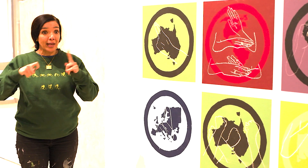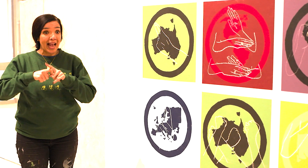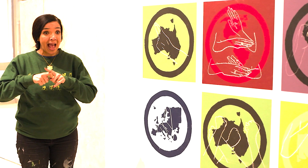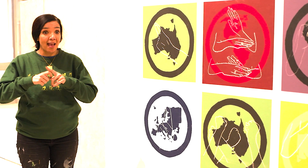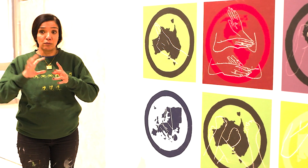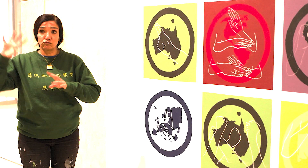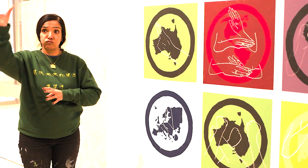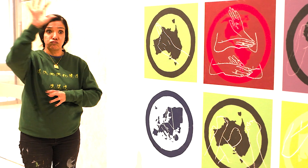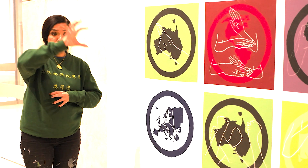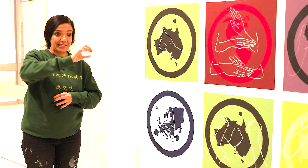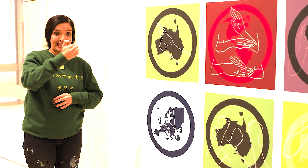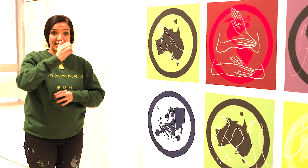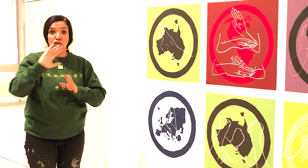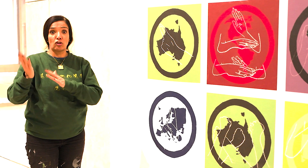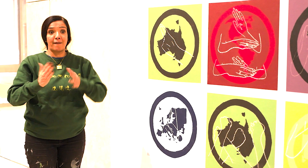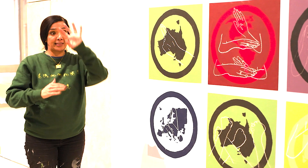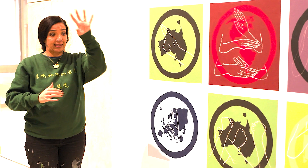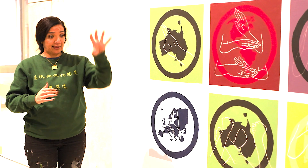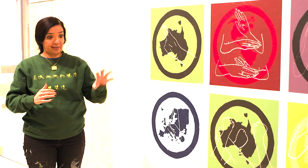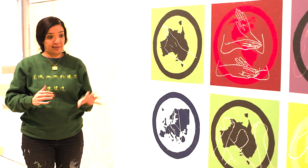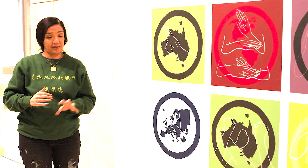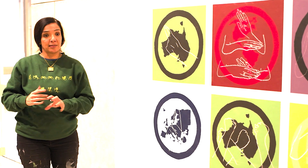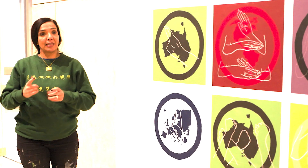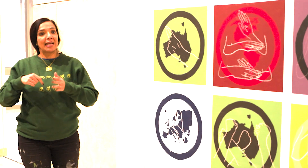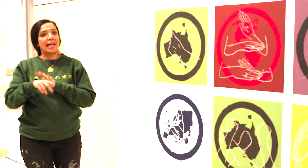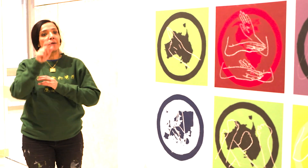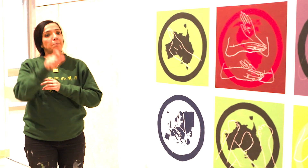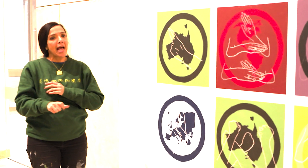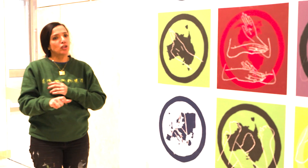in the UK, there are 6 satellite services,